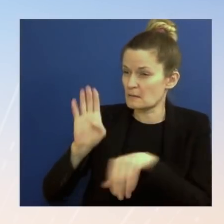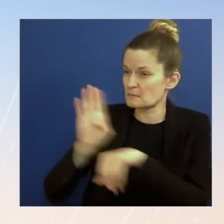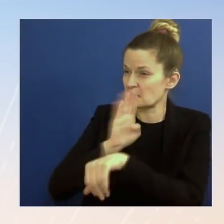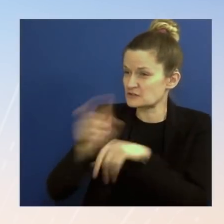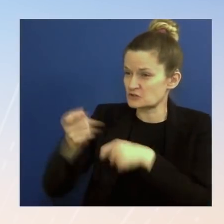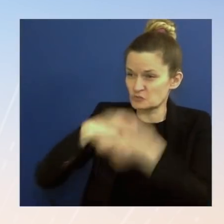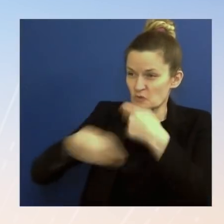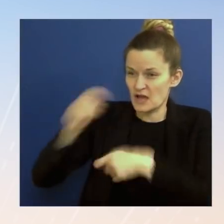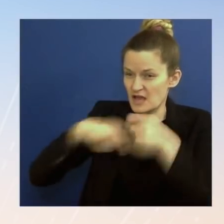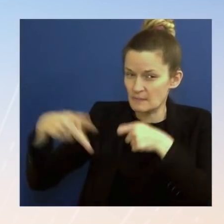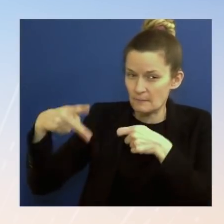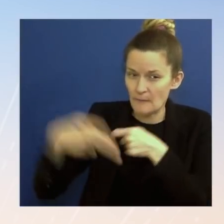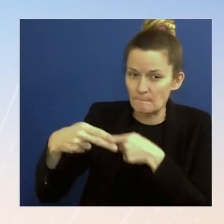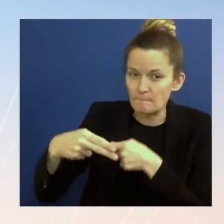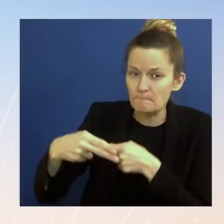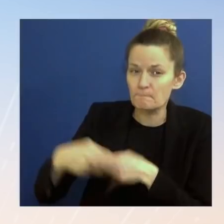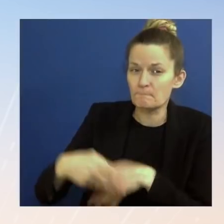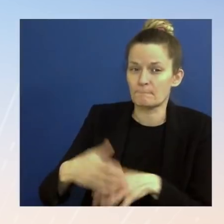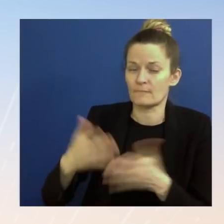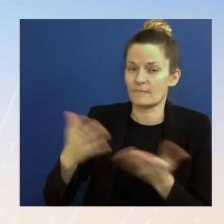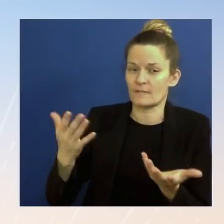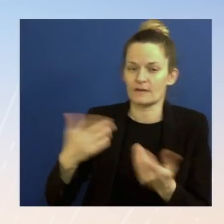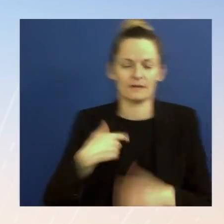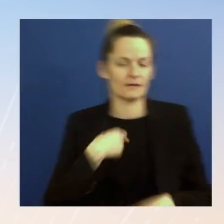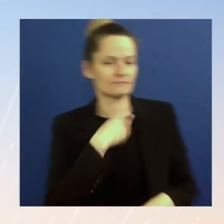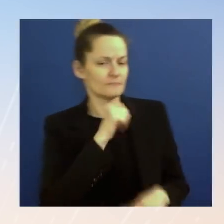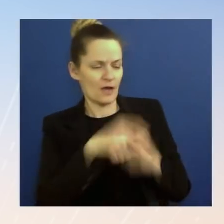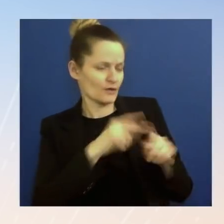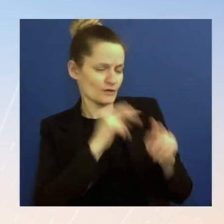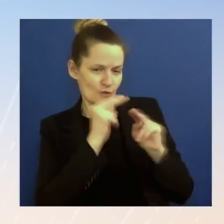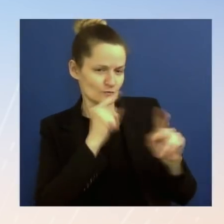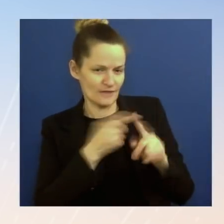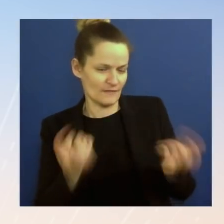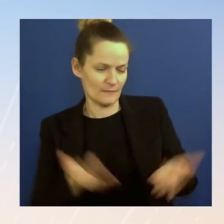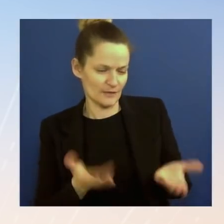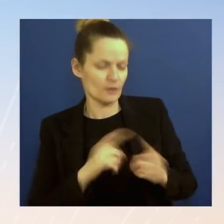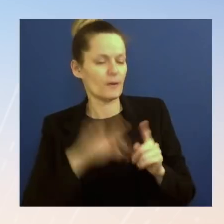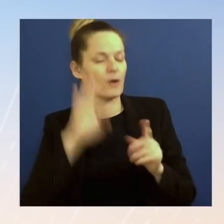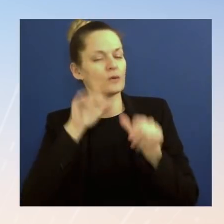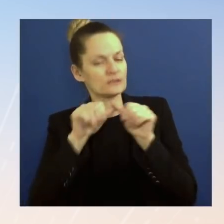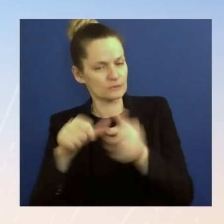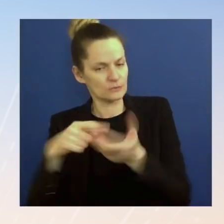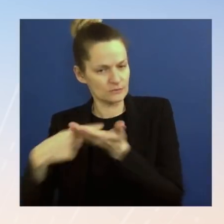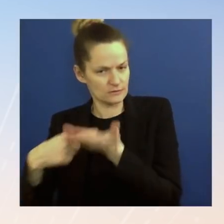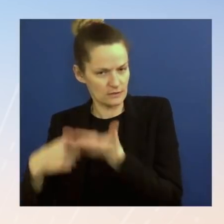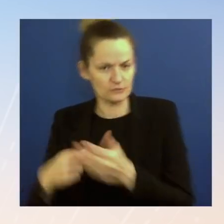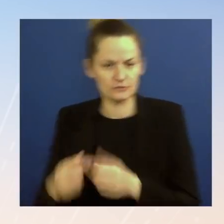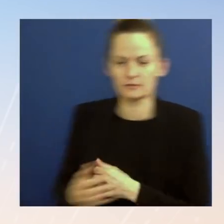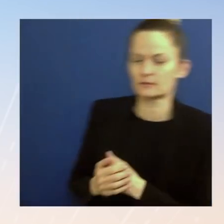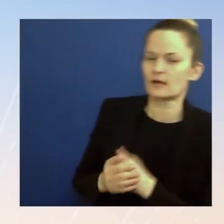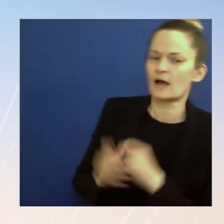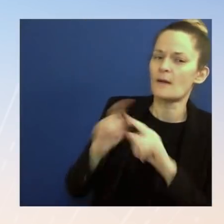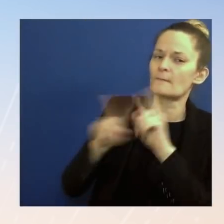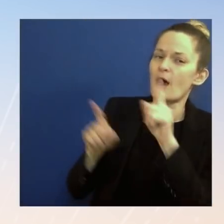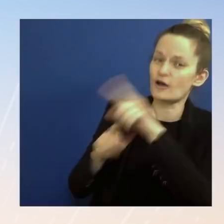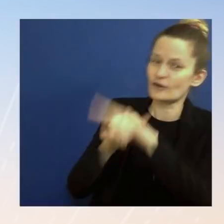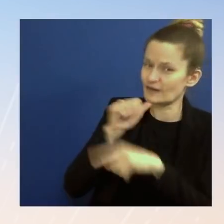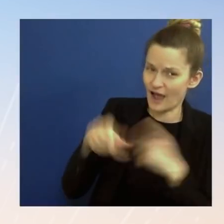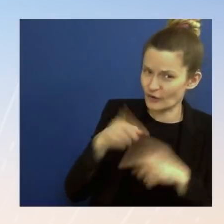over the coming days. The Press: But you won't do nothing if China decides to provide military support? Ms. Psaki: We've been clear there would be consequences. The Press: And that you would -- you all would initiate?